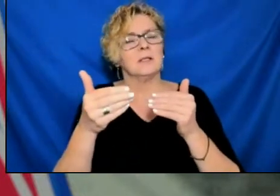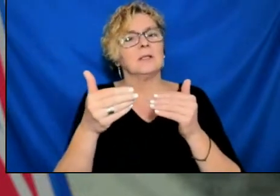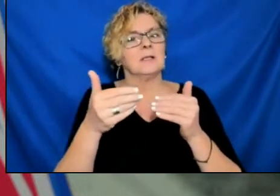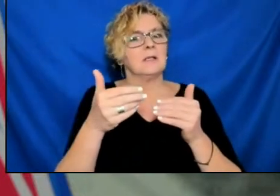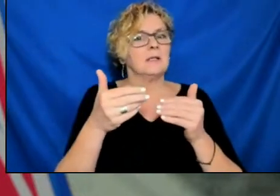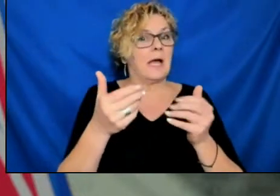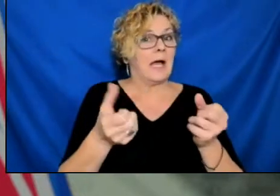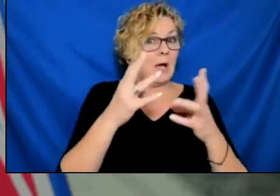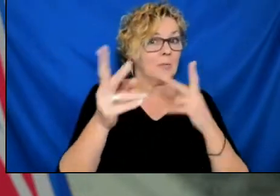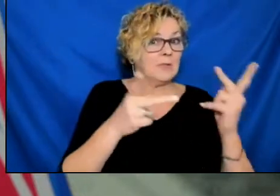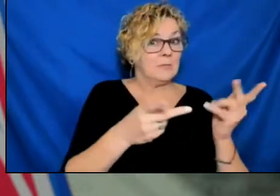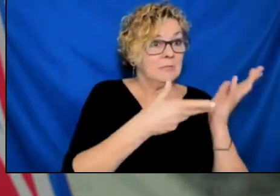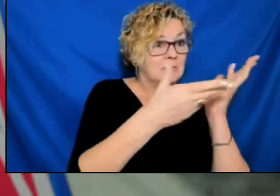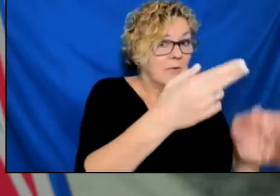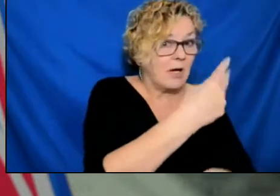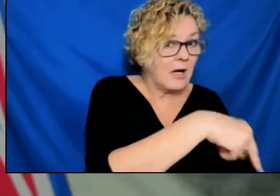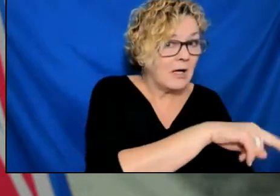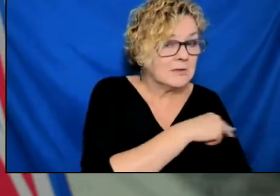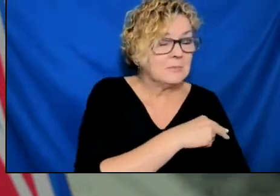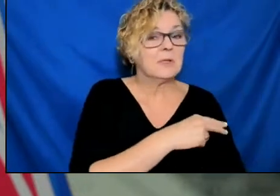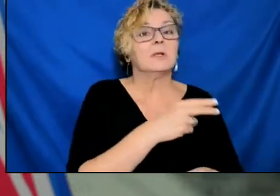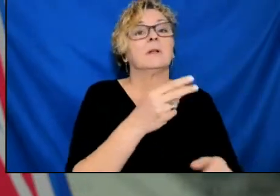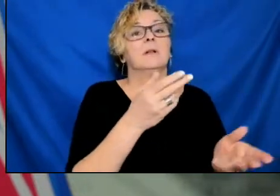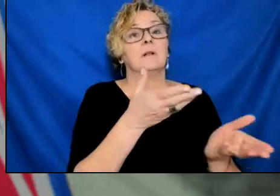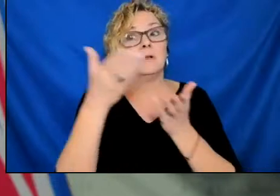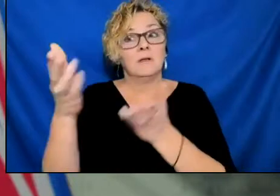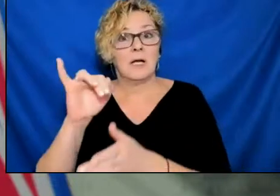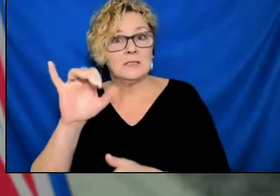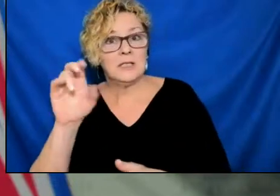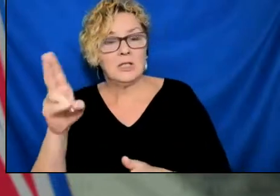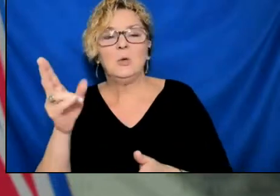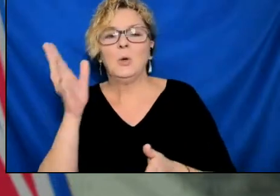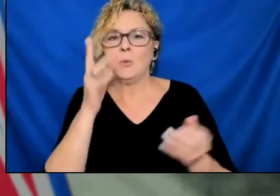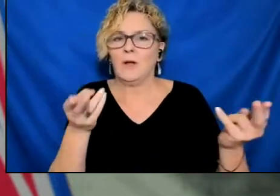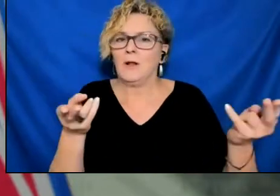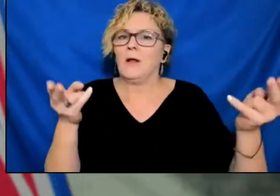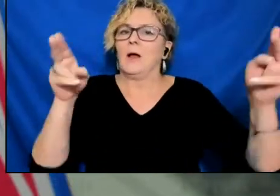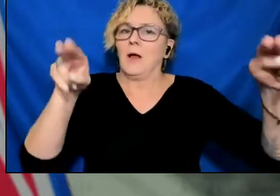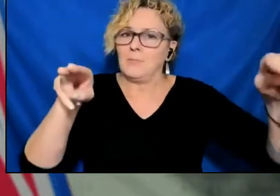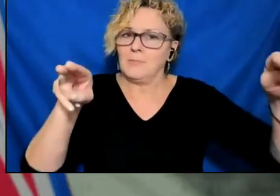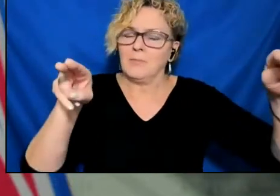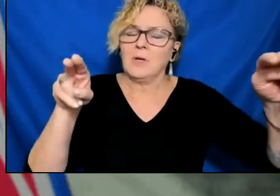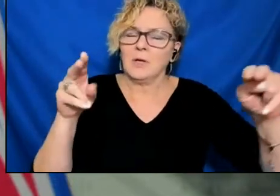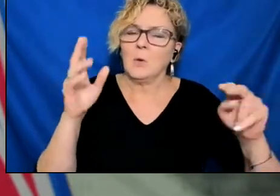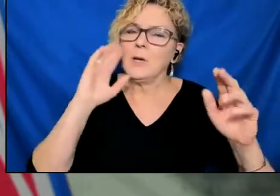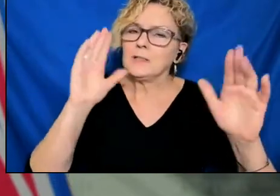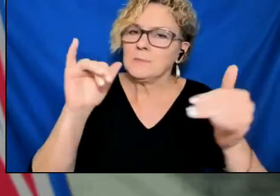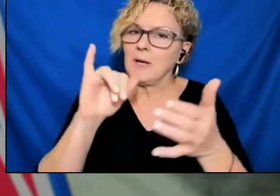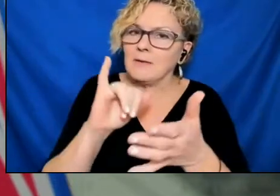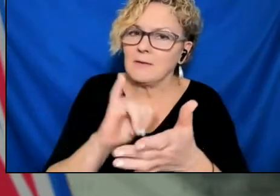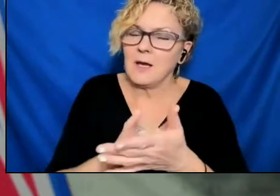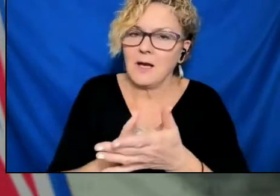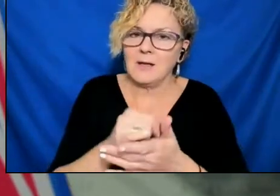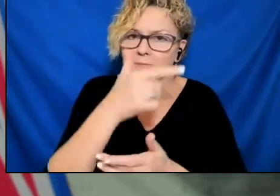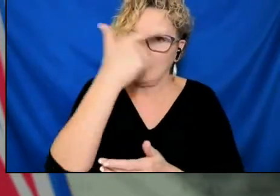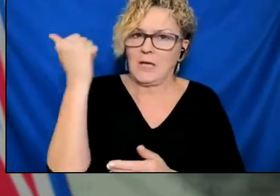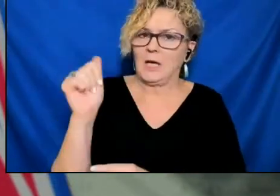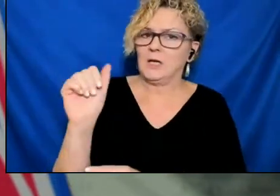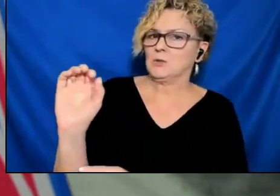expected increase in acute care and critical care patients. And as you'll see, the numbers aren't quite showing that yet,